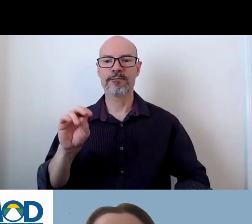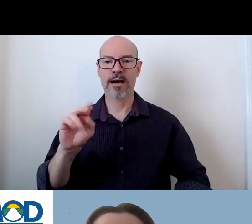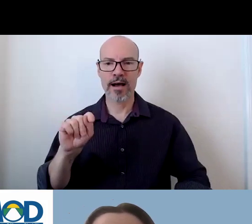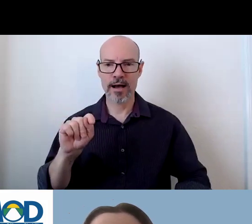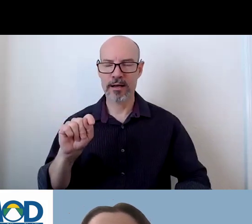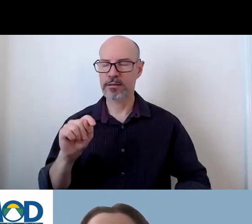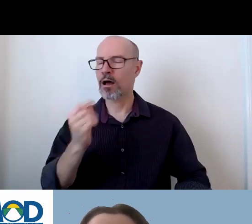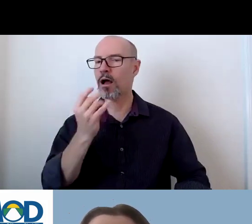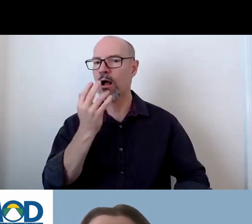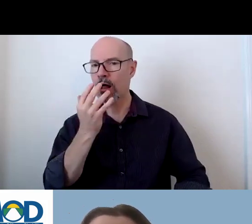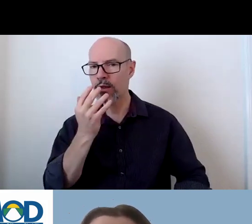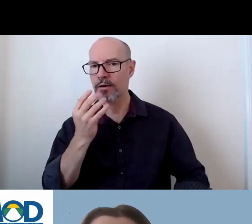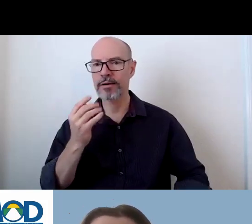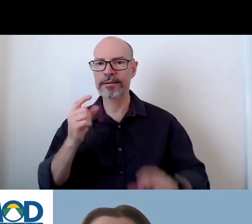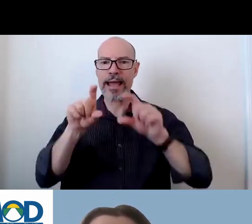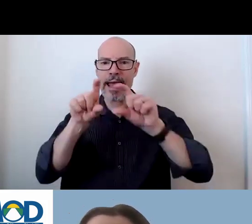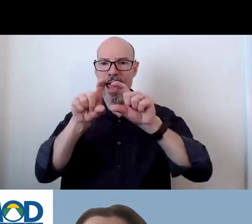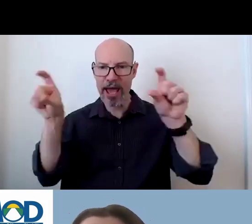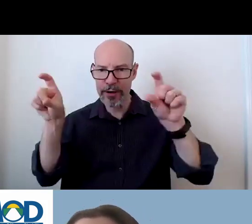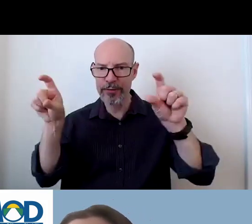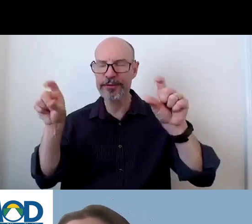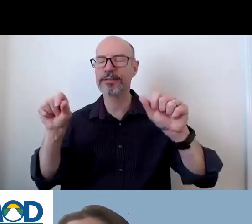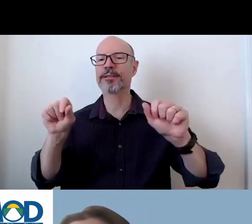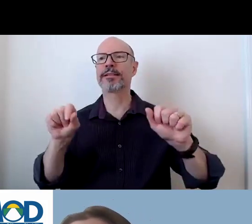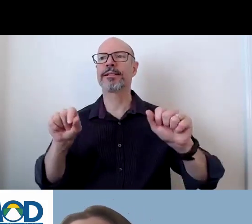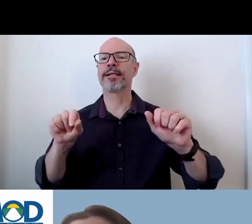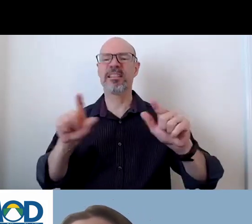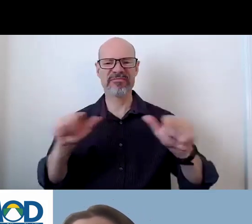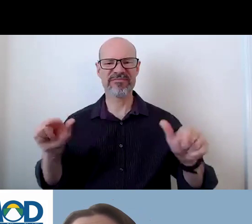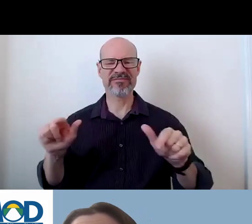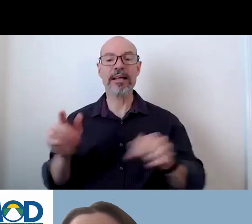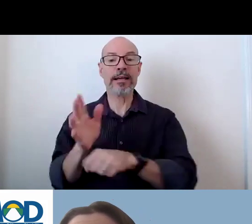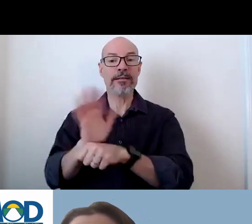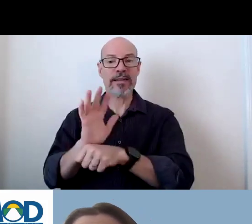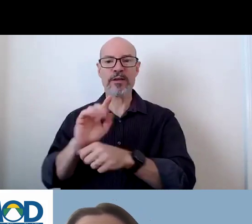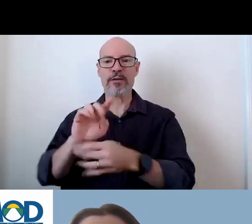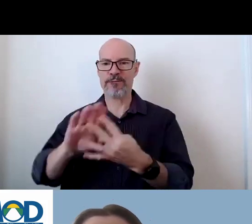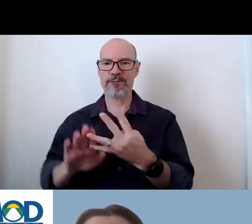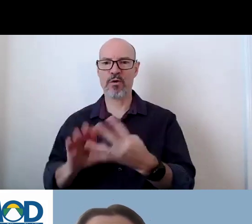Clear headings, that sort of The video series, there are